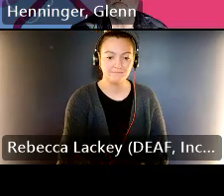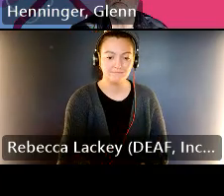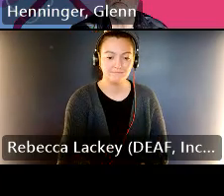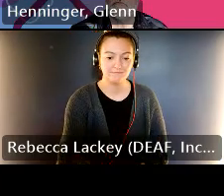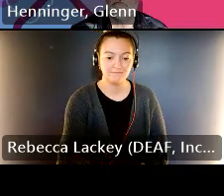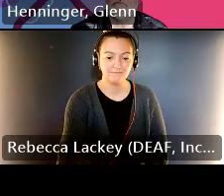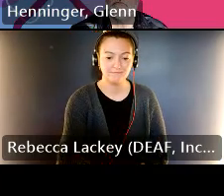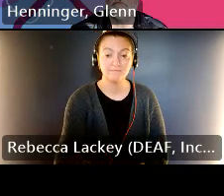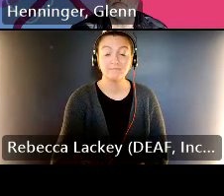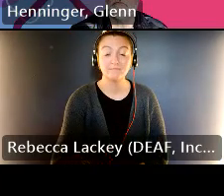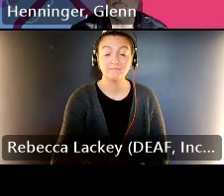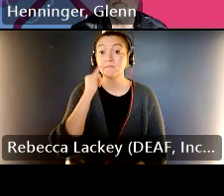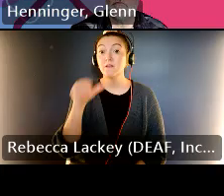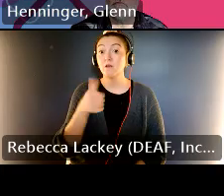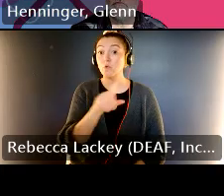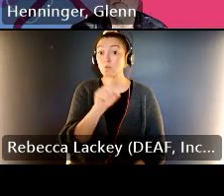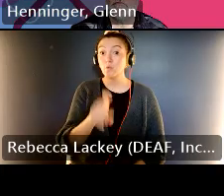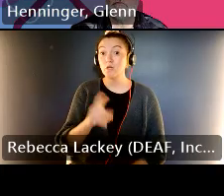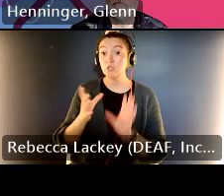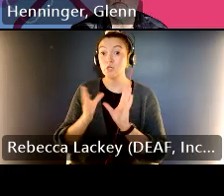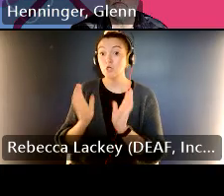If you have any more questions or comments, please put them in the chat. We're happy to answer them.